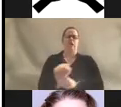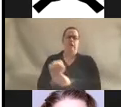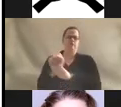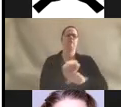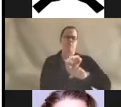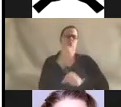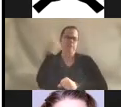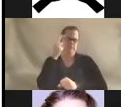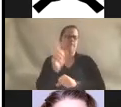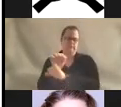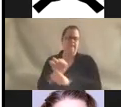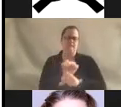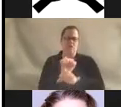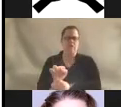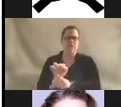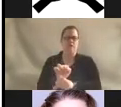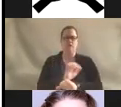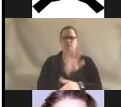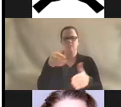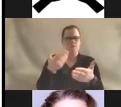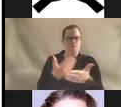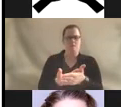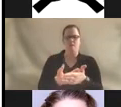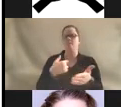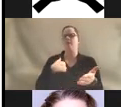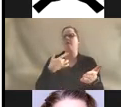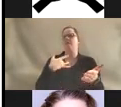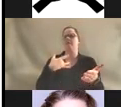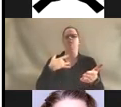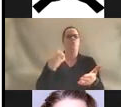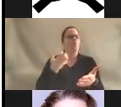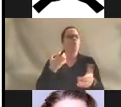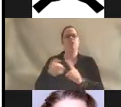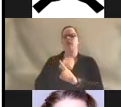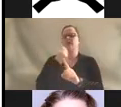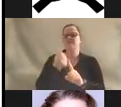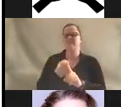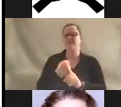And so, all of that I feel impacted his life chances.